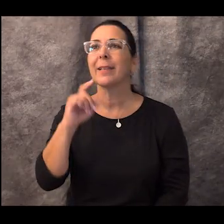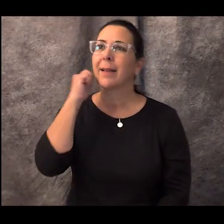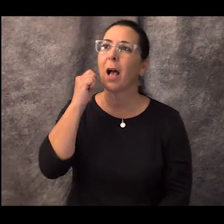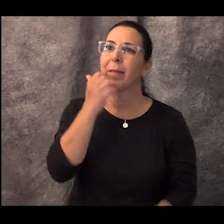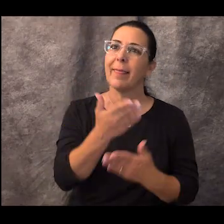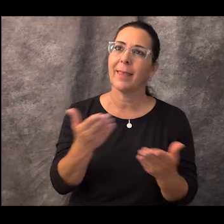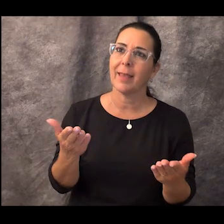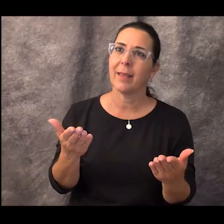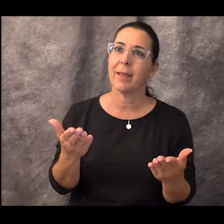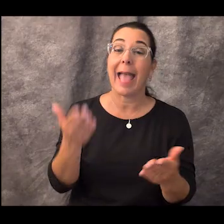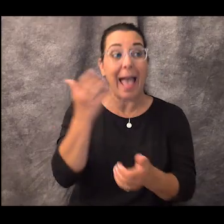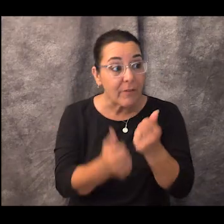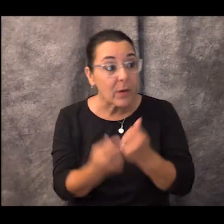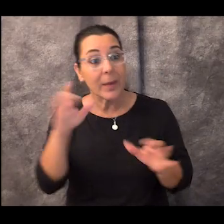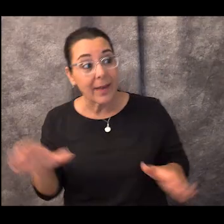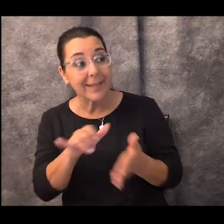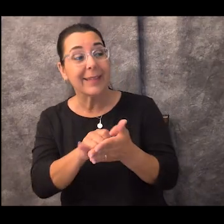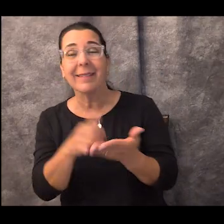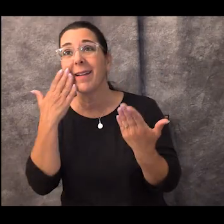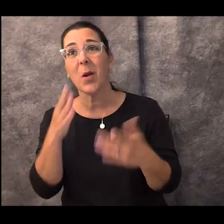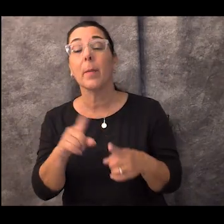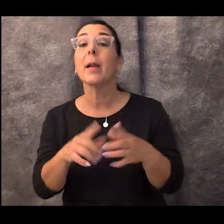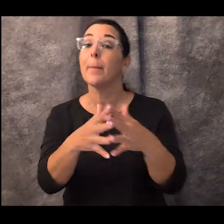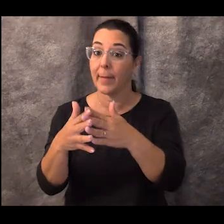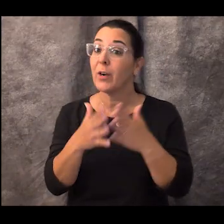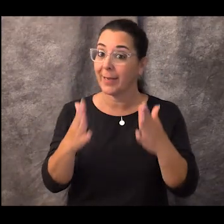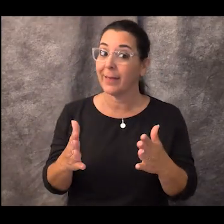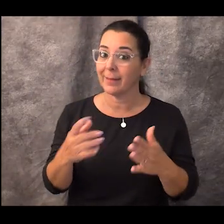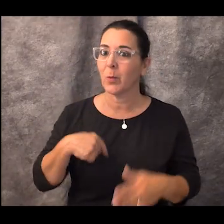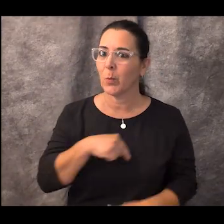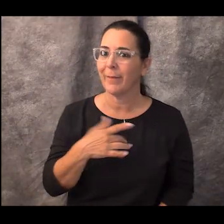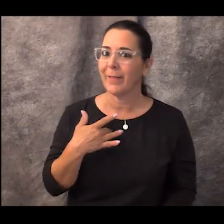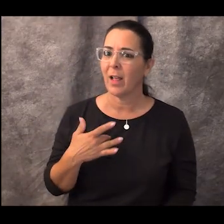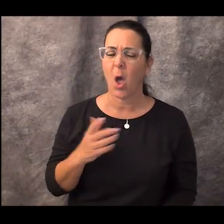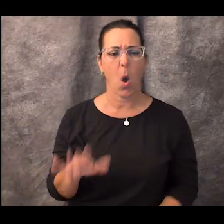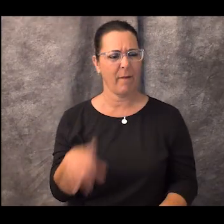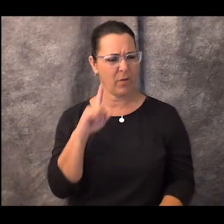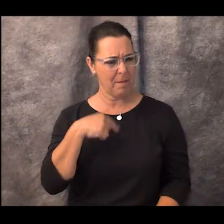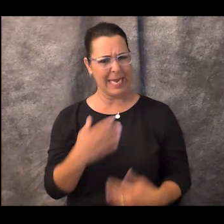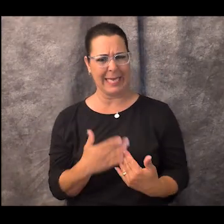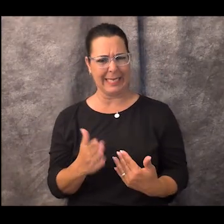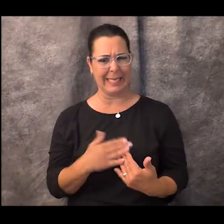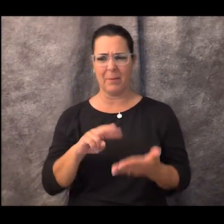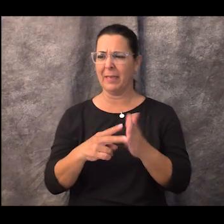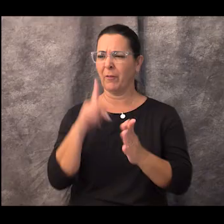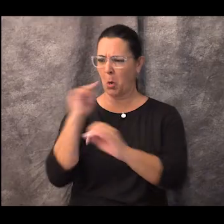I don't know if everyone does it, but Americans definitely do. Where if it's easy for us, we think it's easy for everyone, right? So for someone who's like,